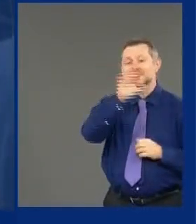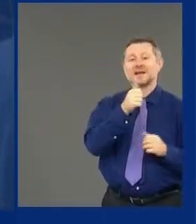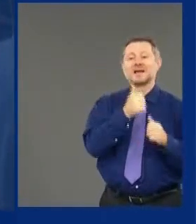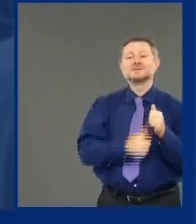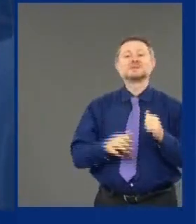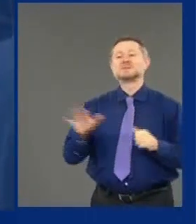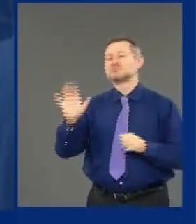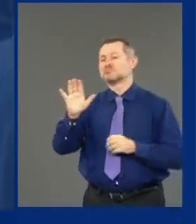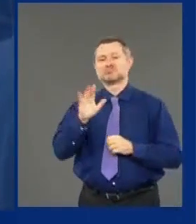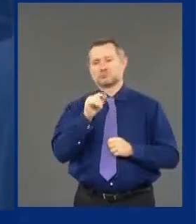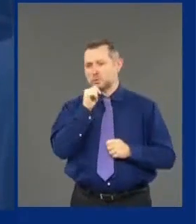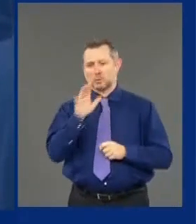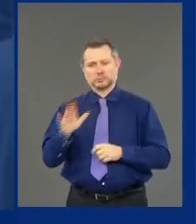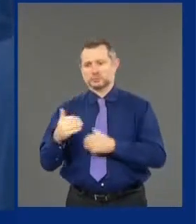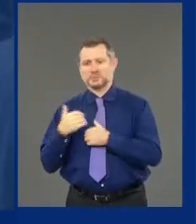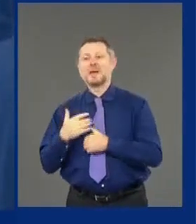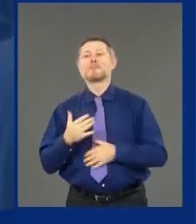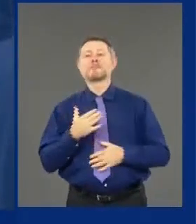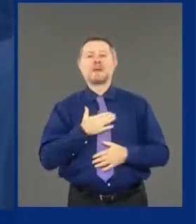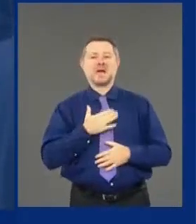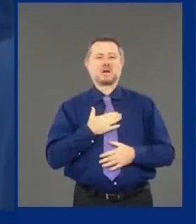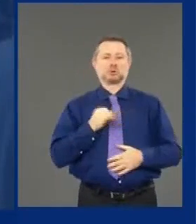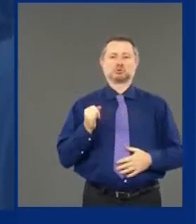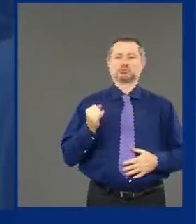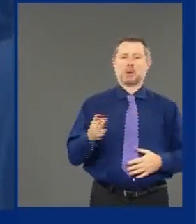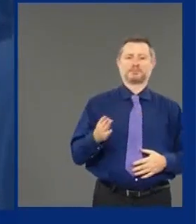GOVERNMENT. EVERY COUNTY IN THE STATE OF NEW YORK. EVERY CITY IN THE STATE OF NEW